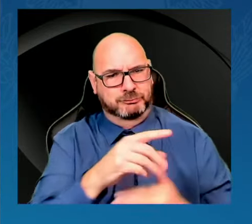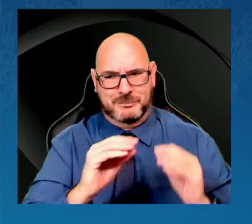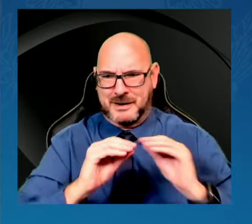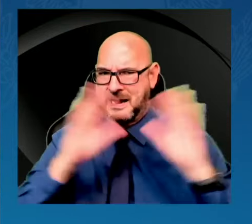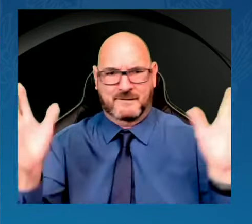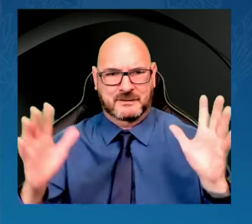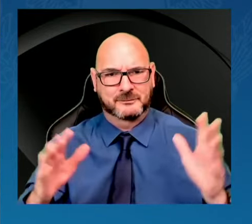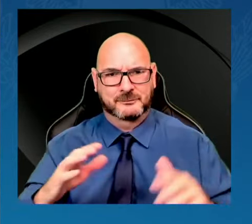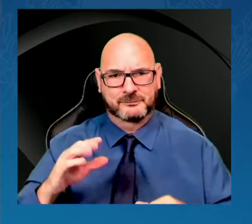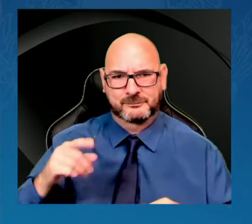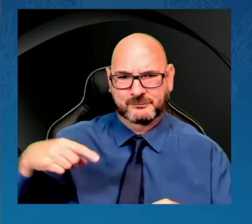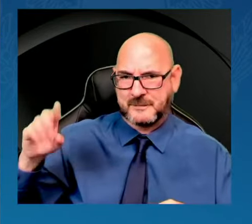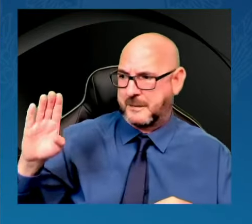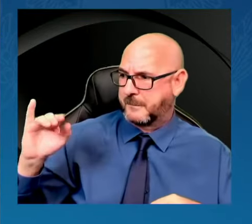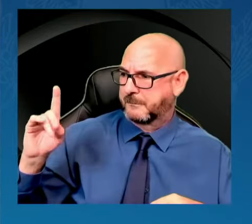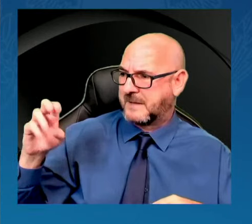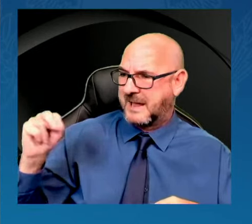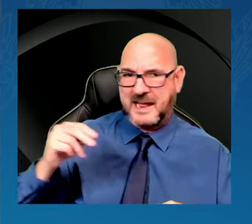is delivering for the United States of America.